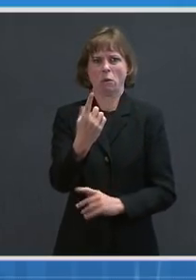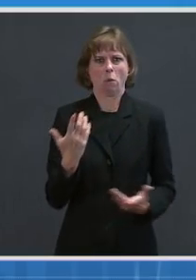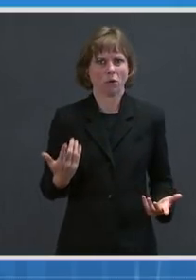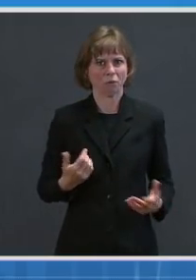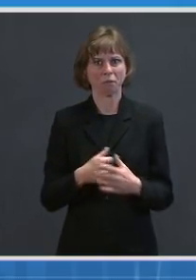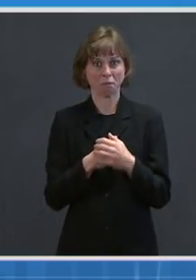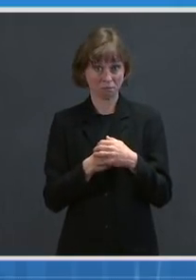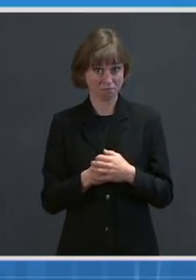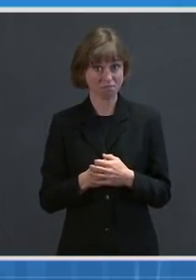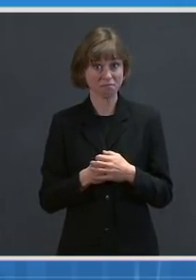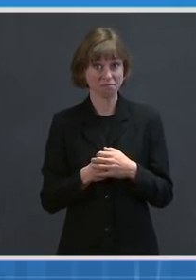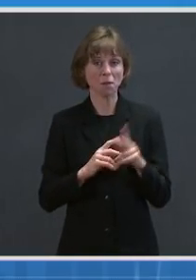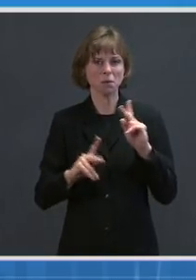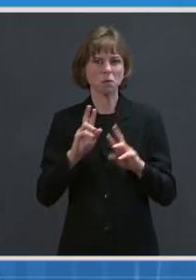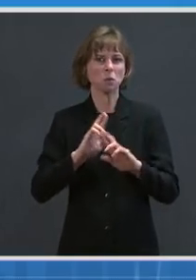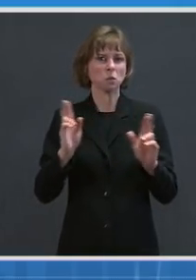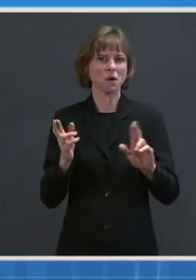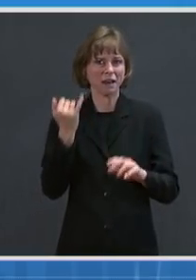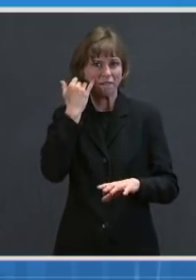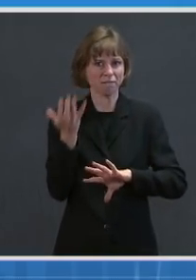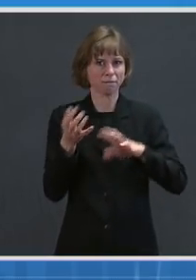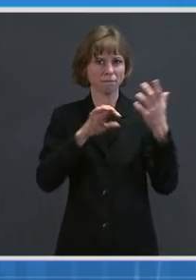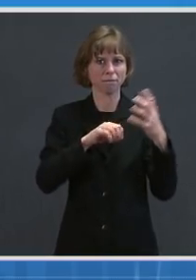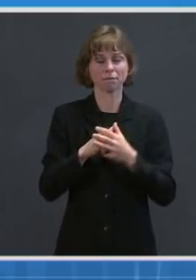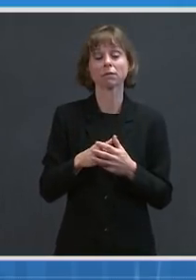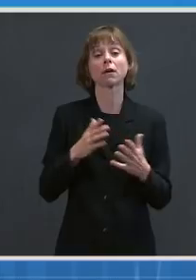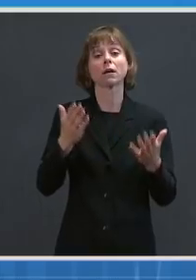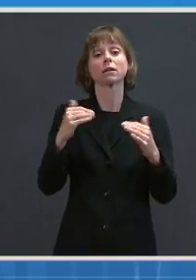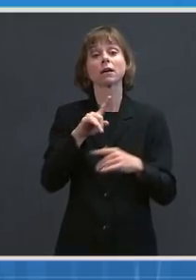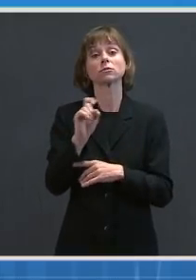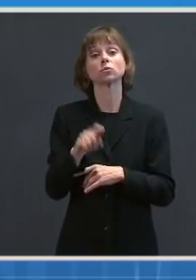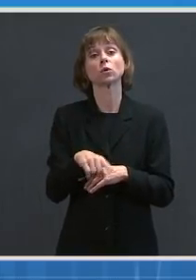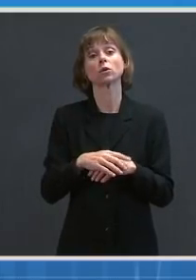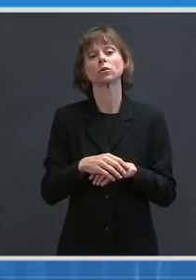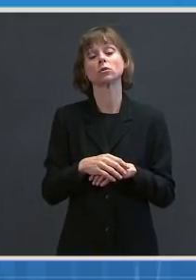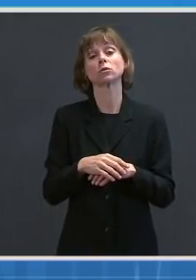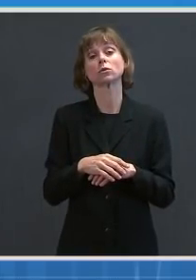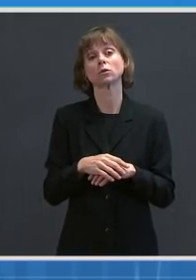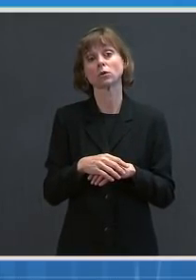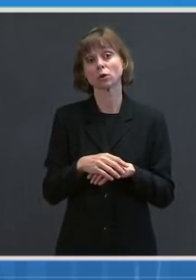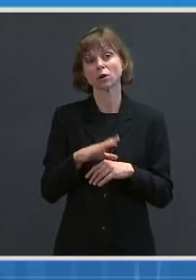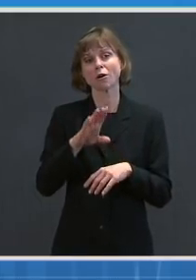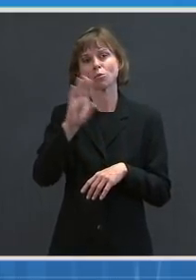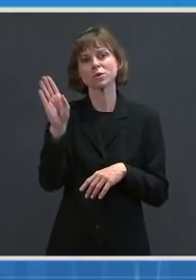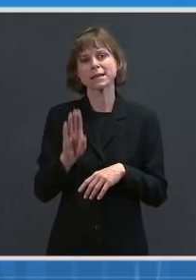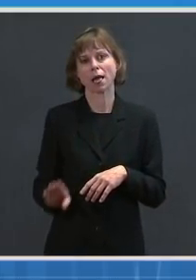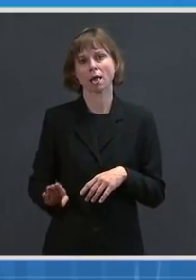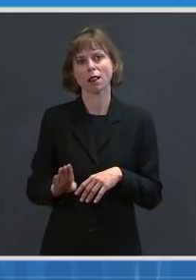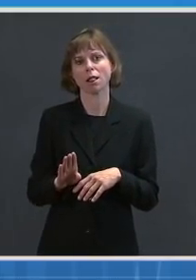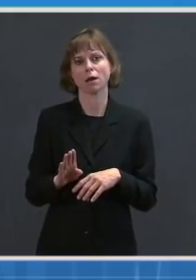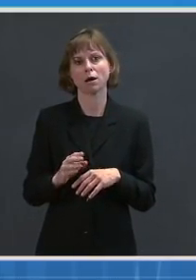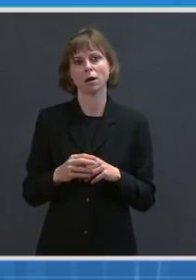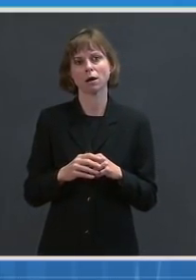Next question. Moderator: Last question will go to Raquel with TV Globo of Brazil. The Press: Thank you so much.